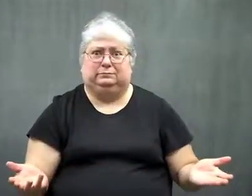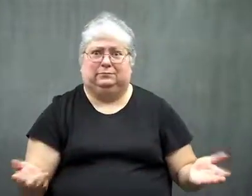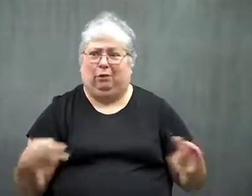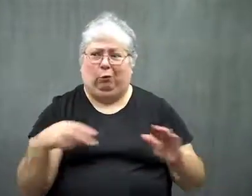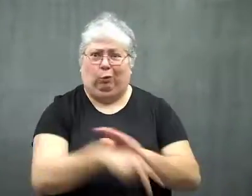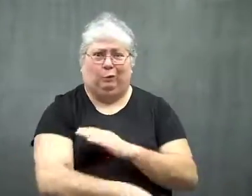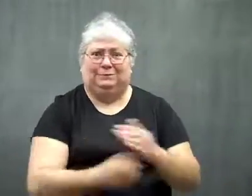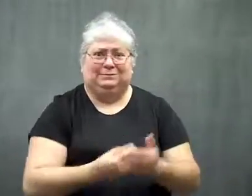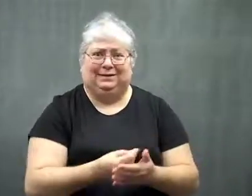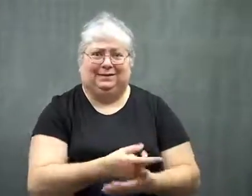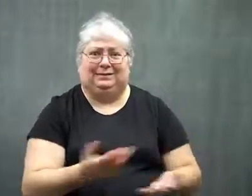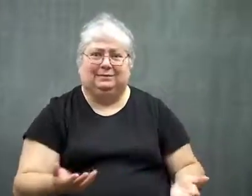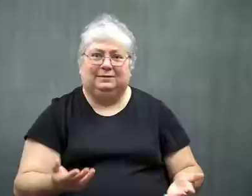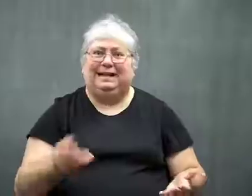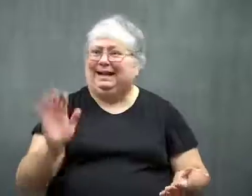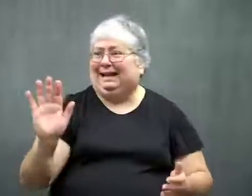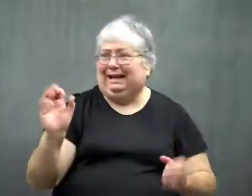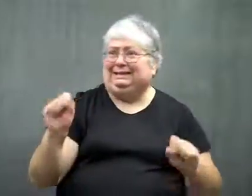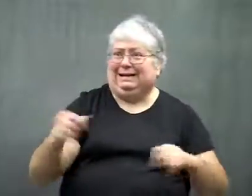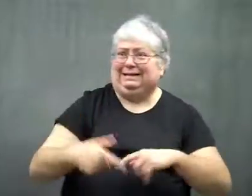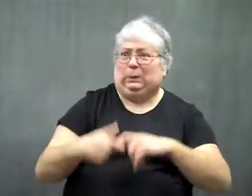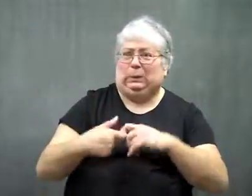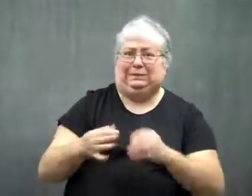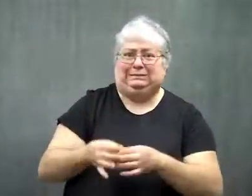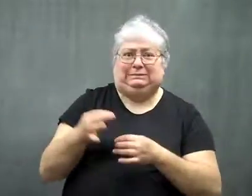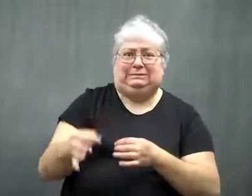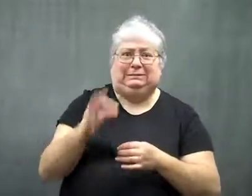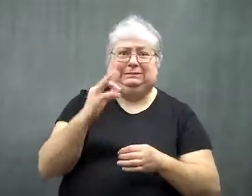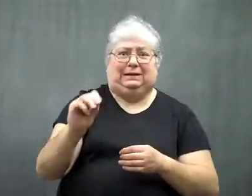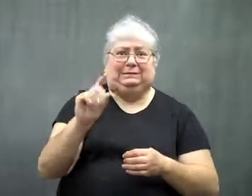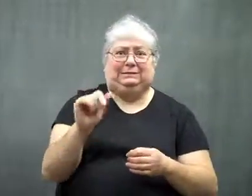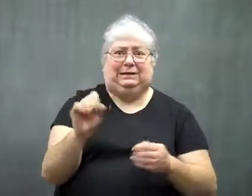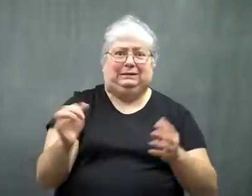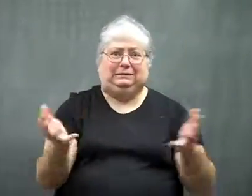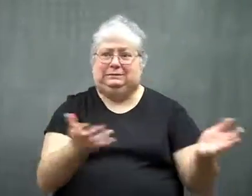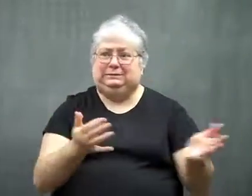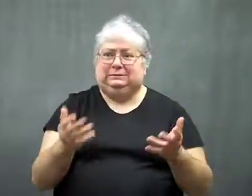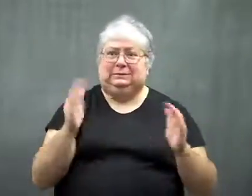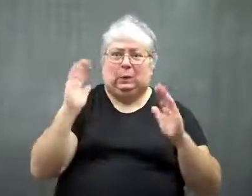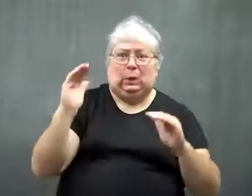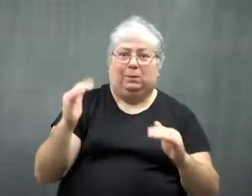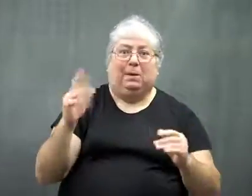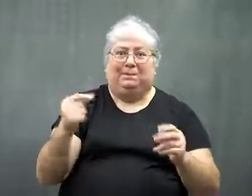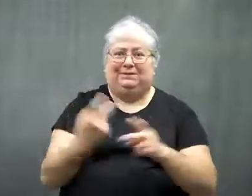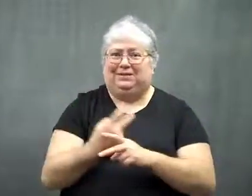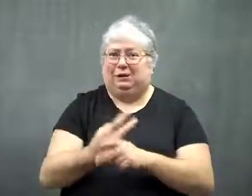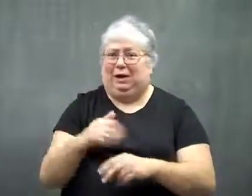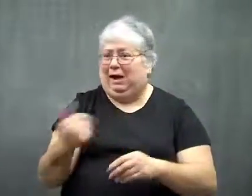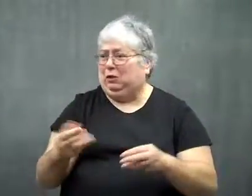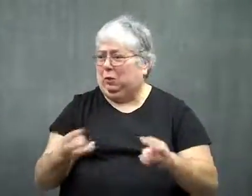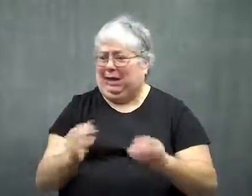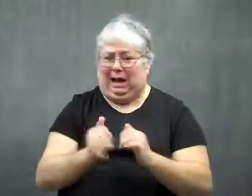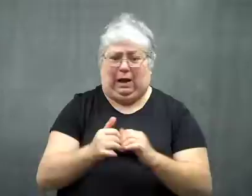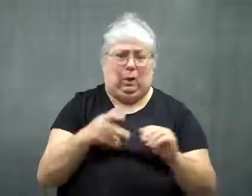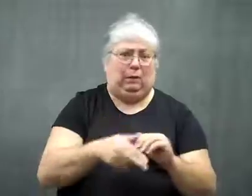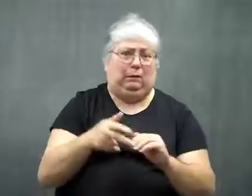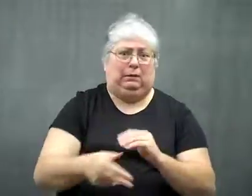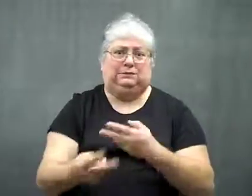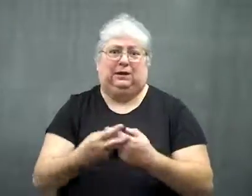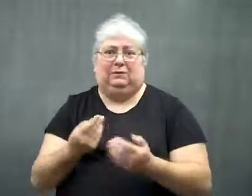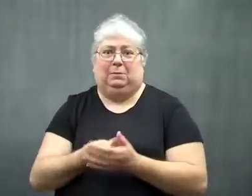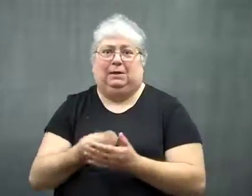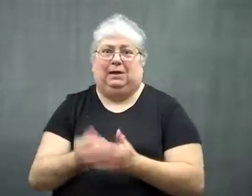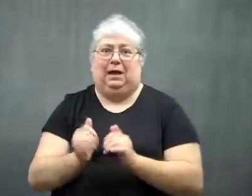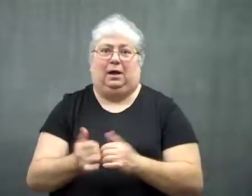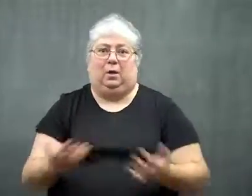It's losing money, so it asked for a 90 day extension.